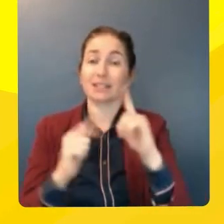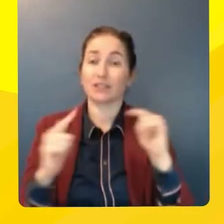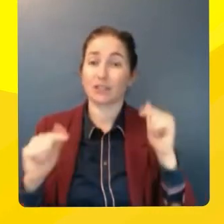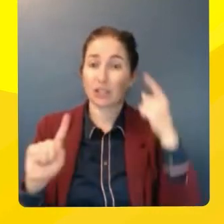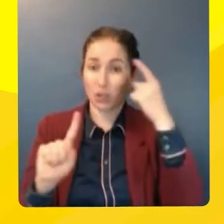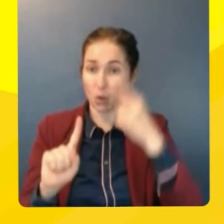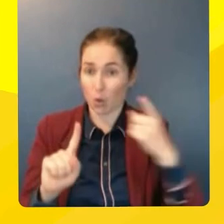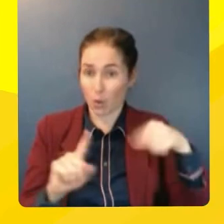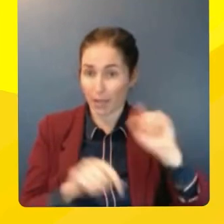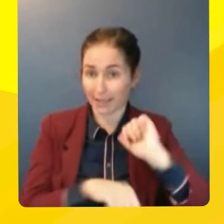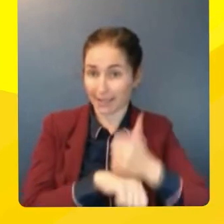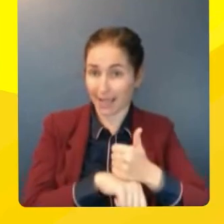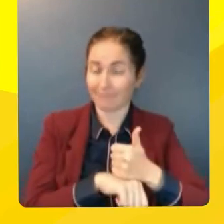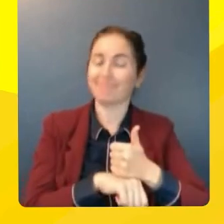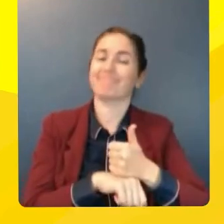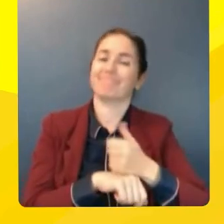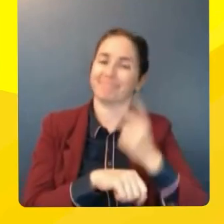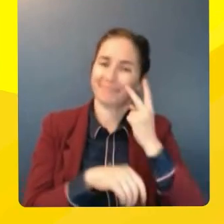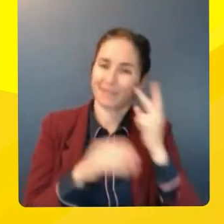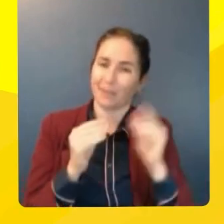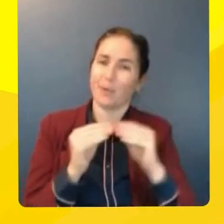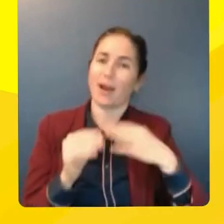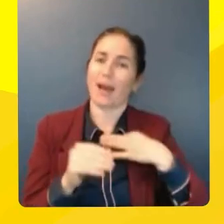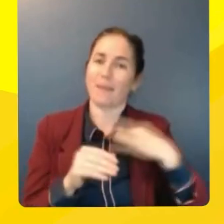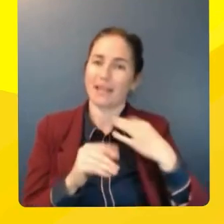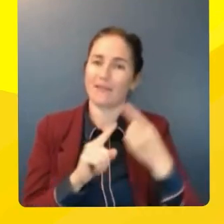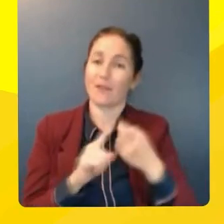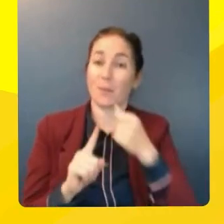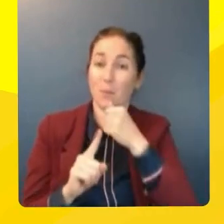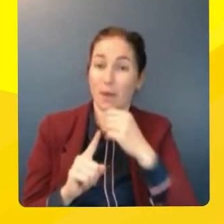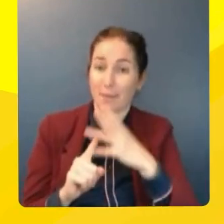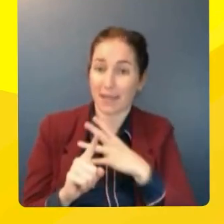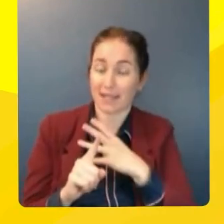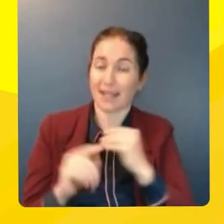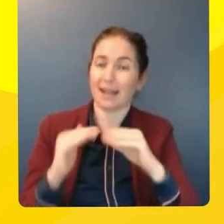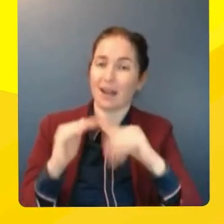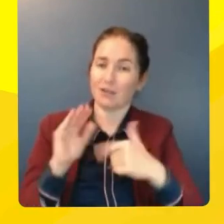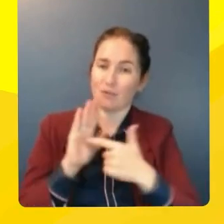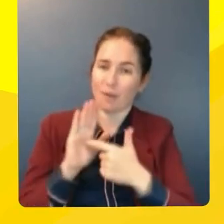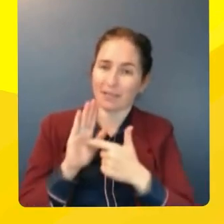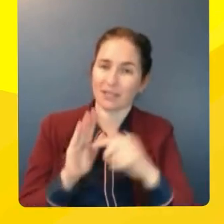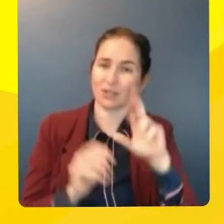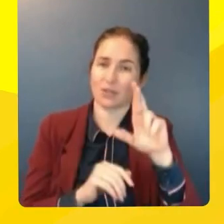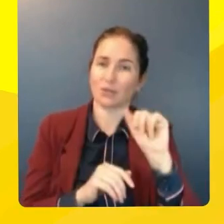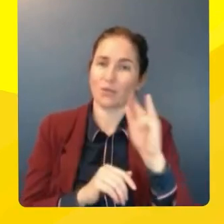they saw more applications from women and underrepresented racial and ethnic groups